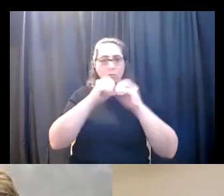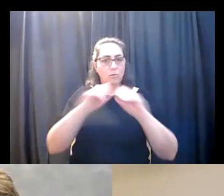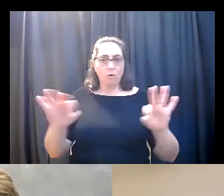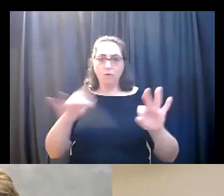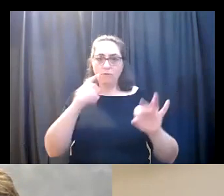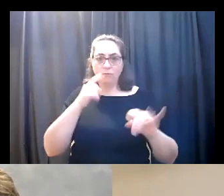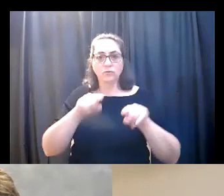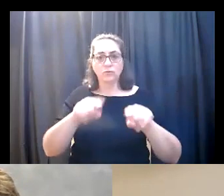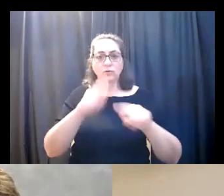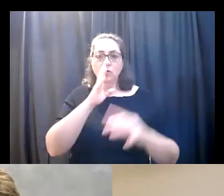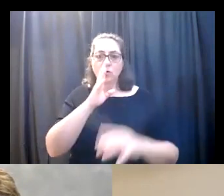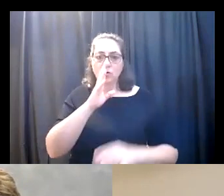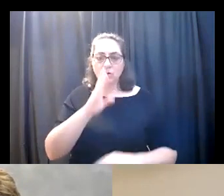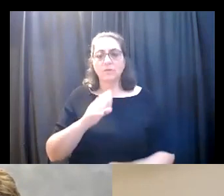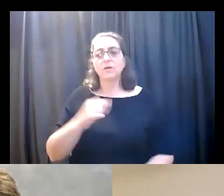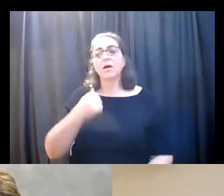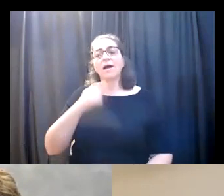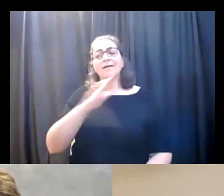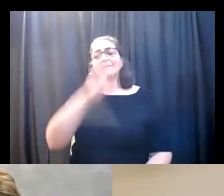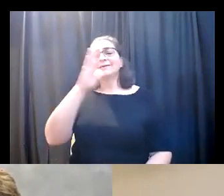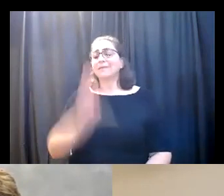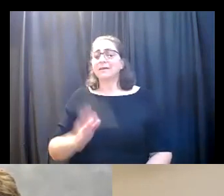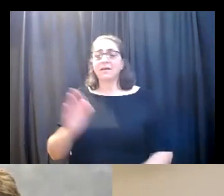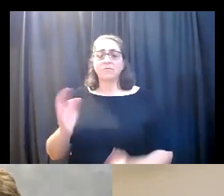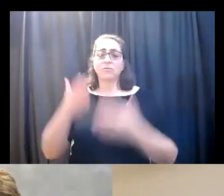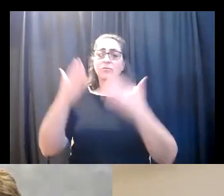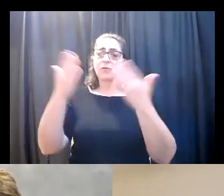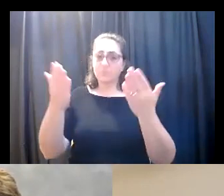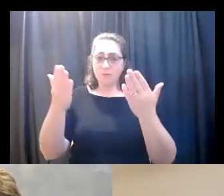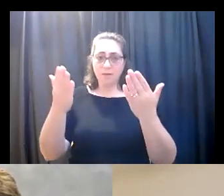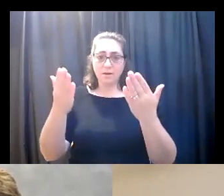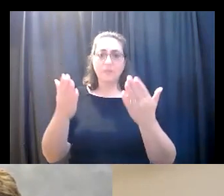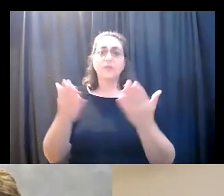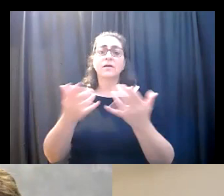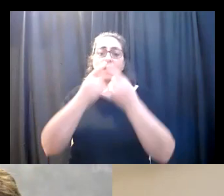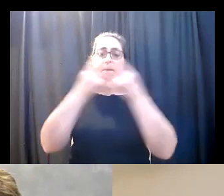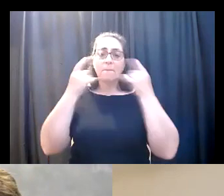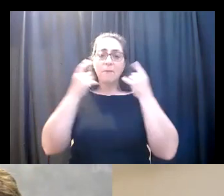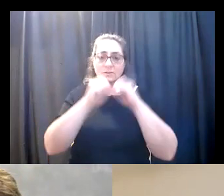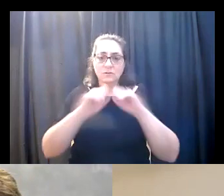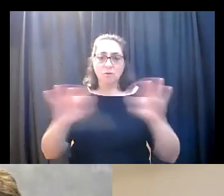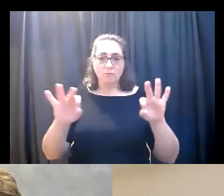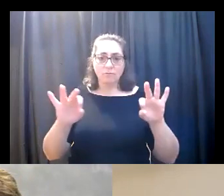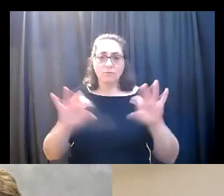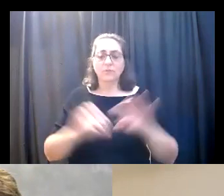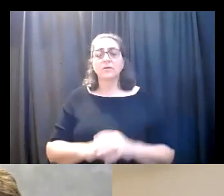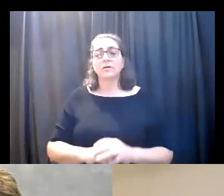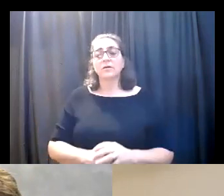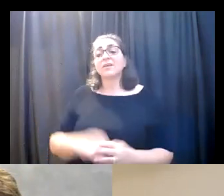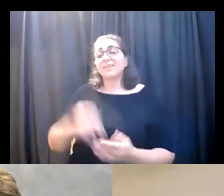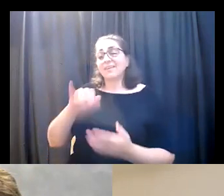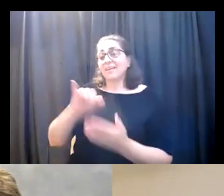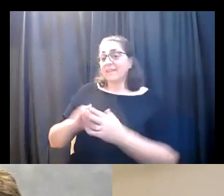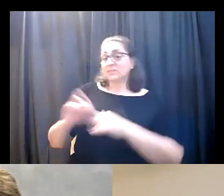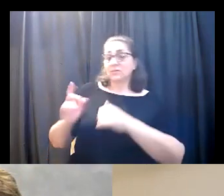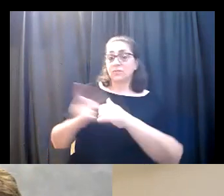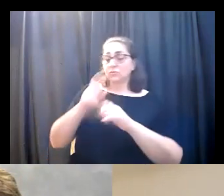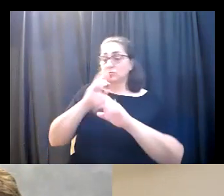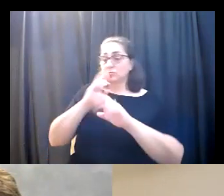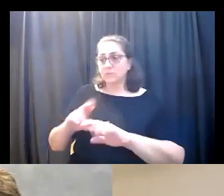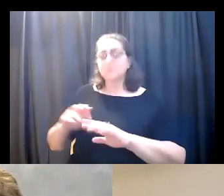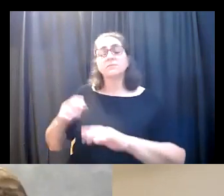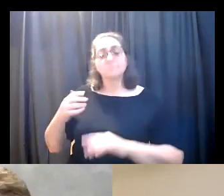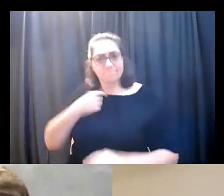people smile. I call that my smile mask. They're available but going back to the first question,